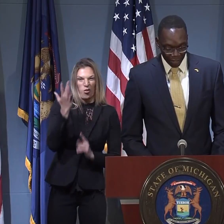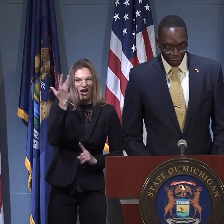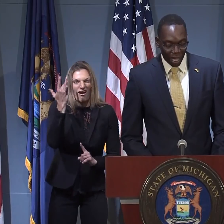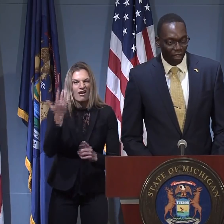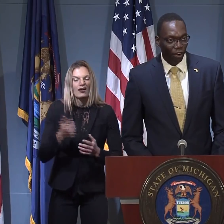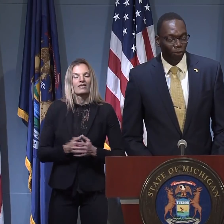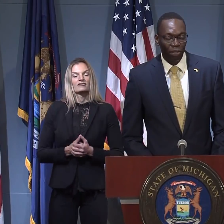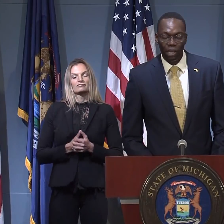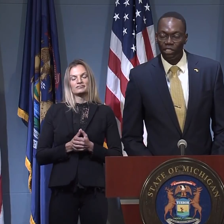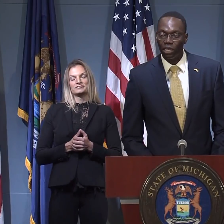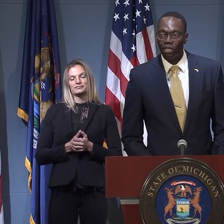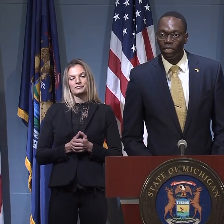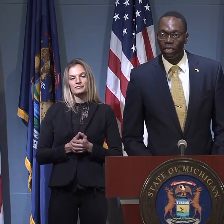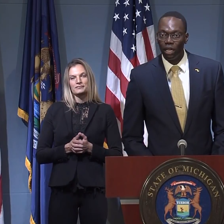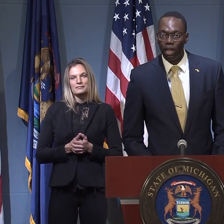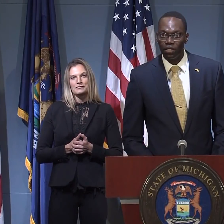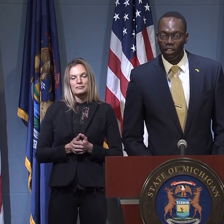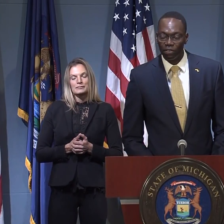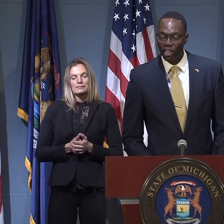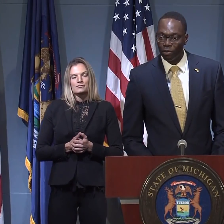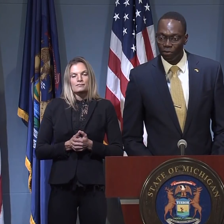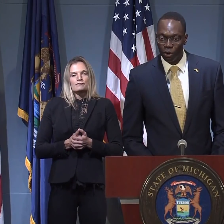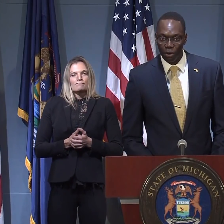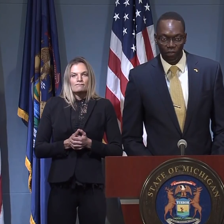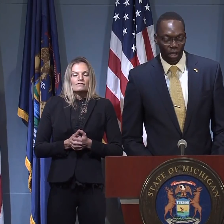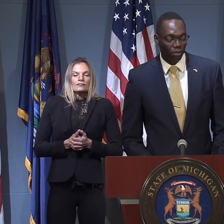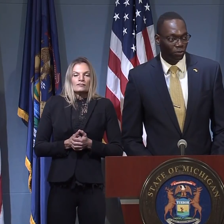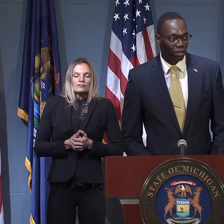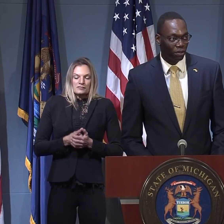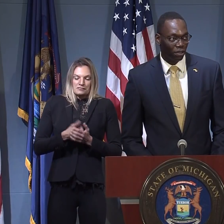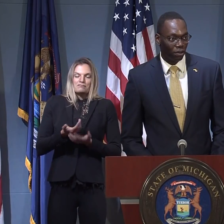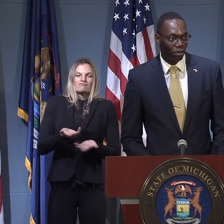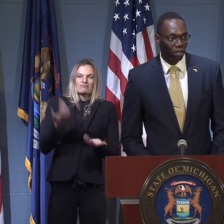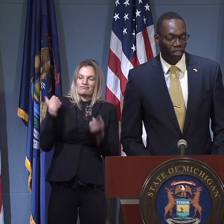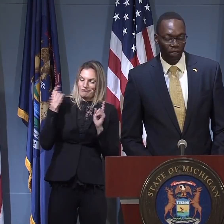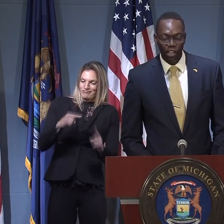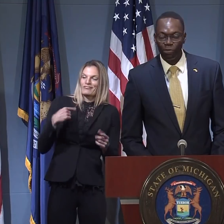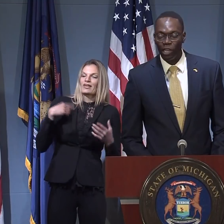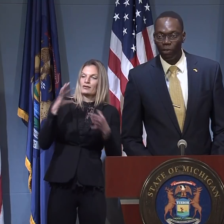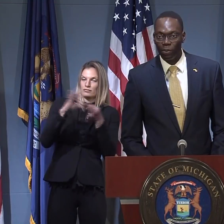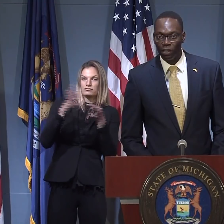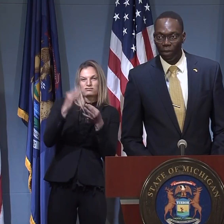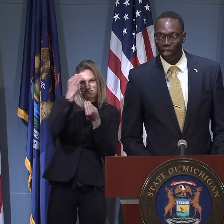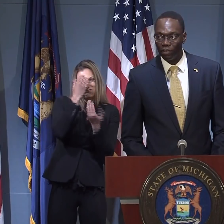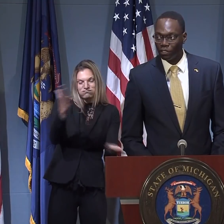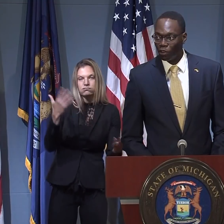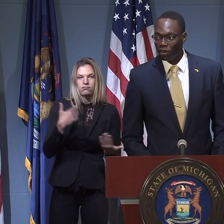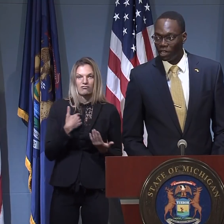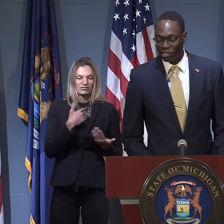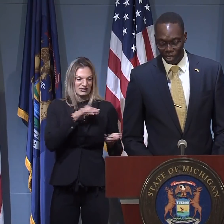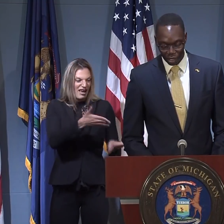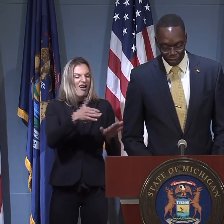IN A WANTED TO JUST TALK A LITTLE BRIEFBLY WHY THIS IS SO IMPORTANT AND WHY IT IS IMPORTANT TO ME. AS YOU MAY HAVE HEARD ME